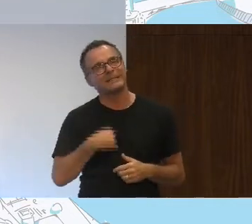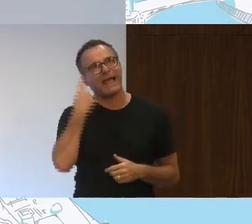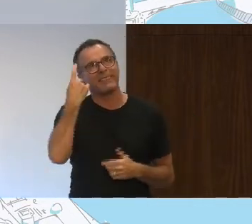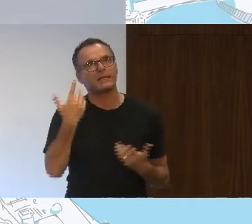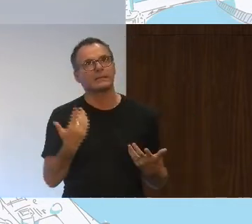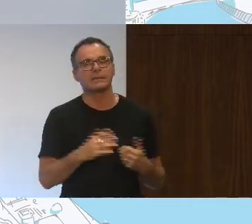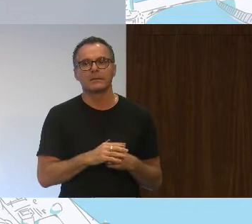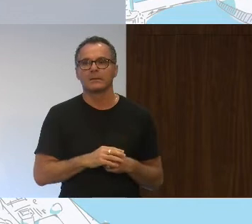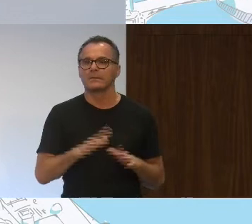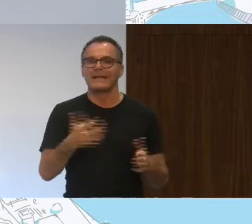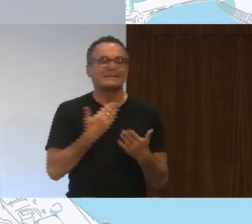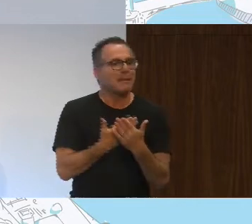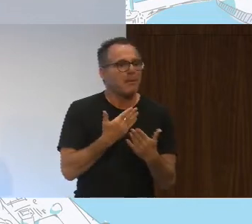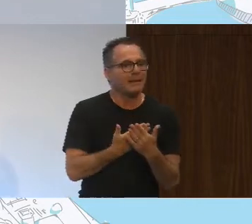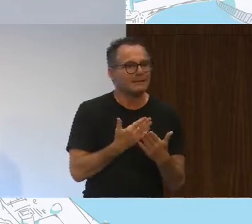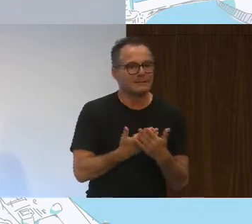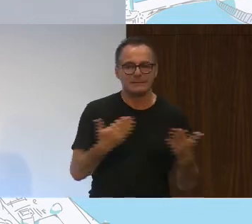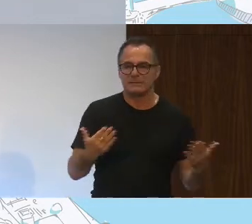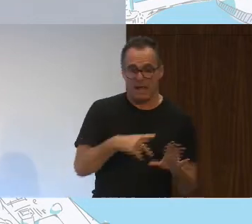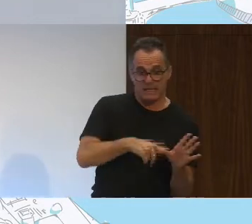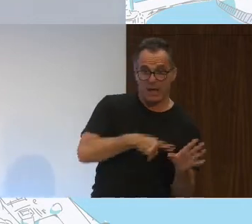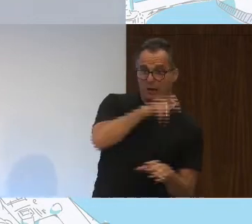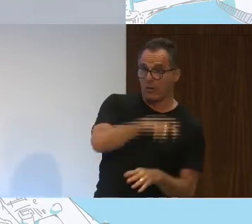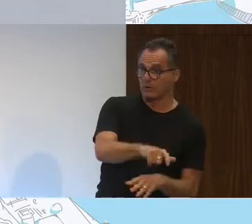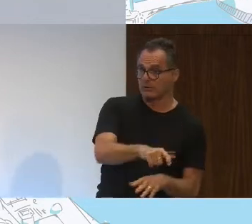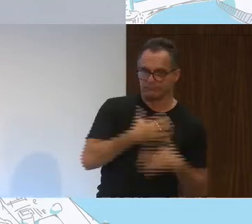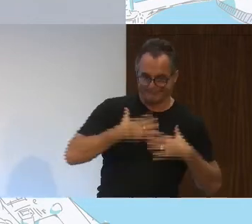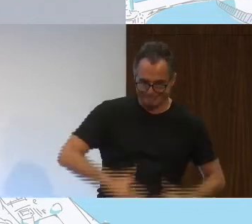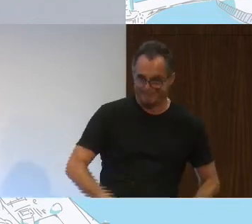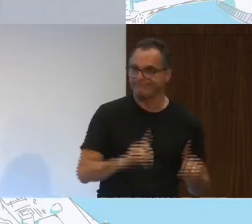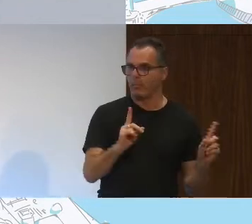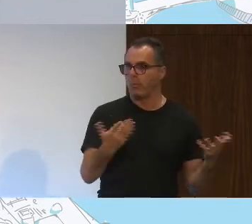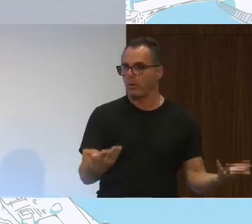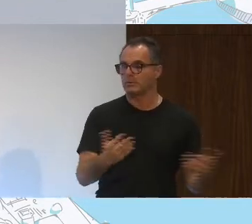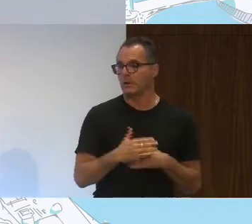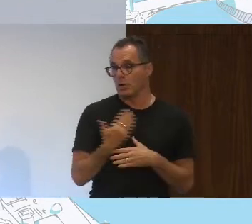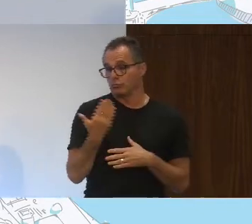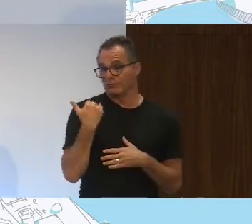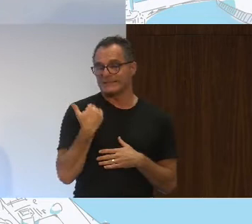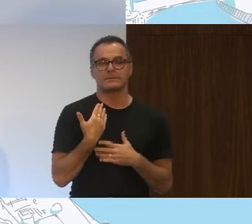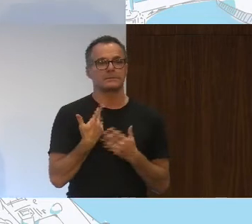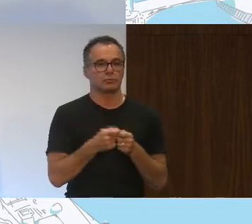I think it all depends on how young the person is. I think there's a recent New England Journal paper which looked at different